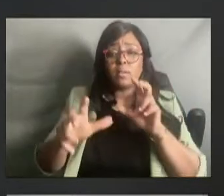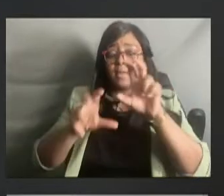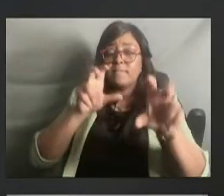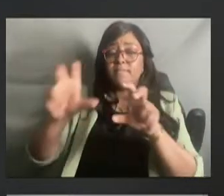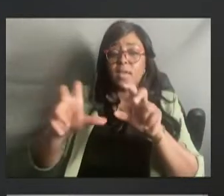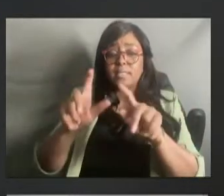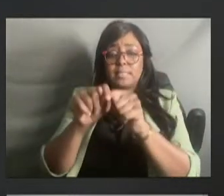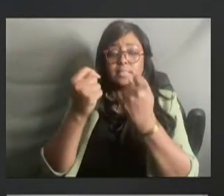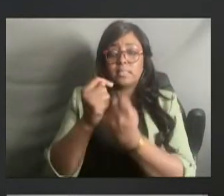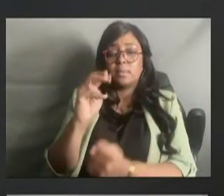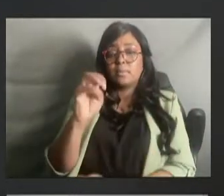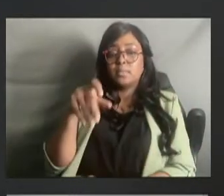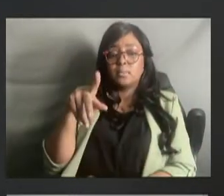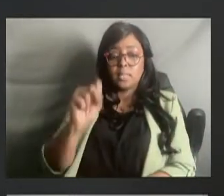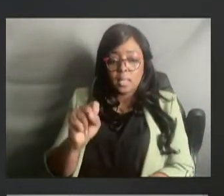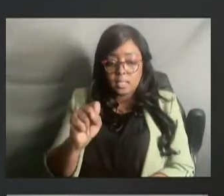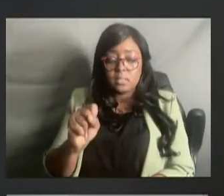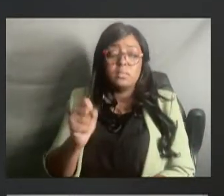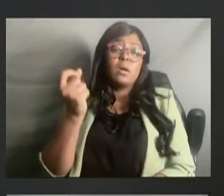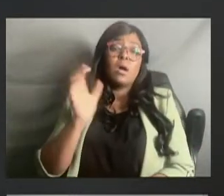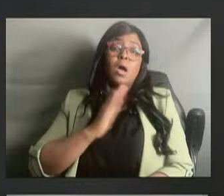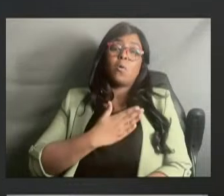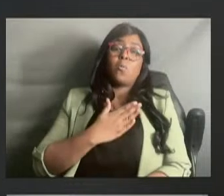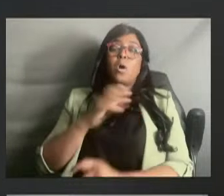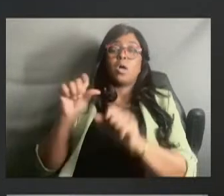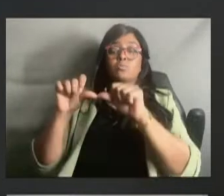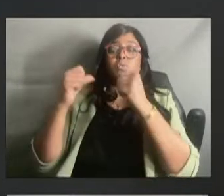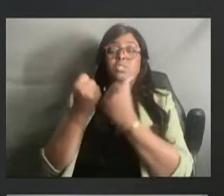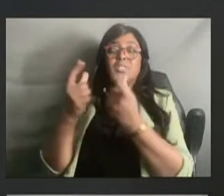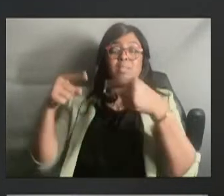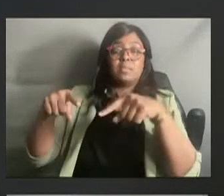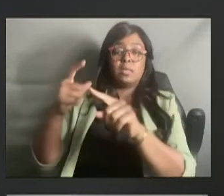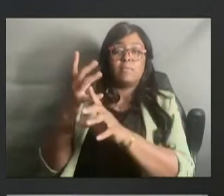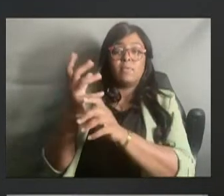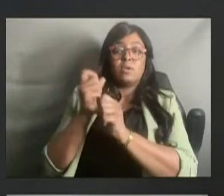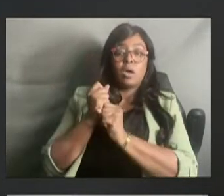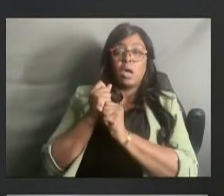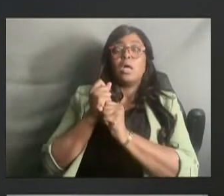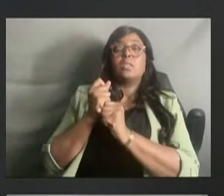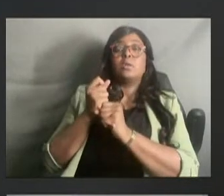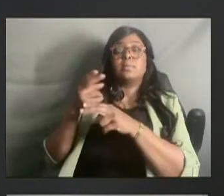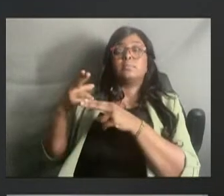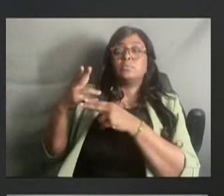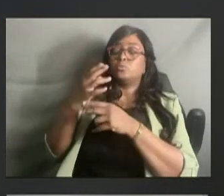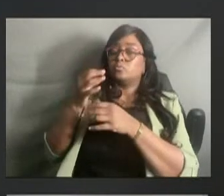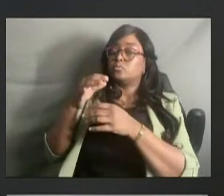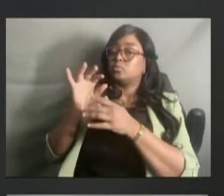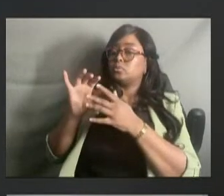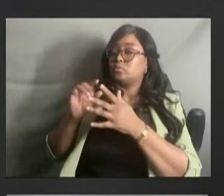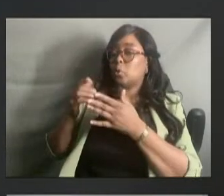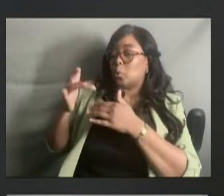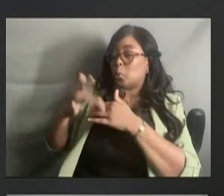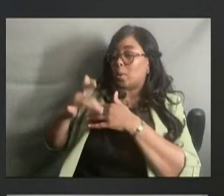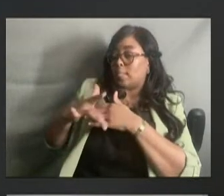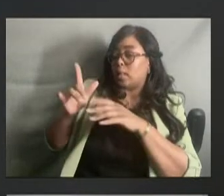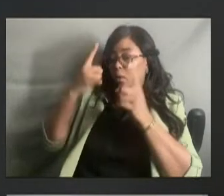by any measure if we don't invest in team M.C.P.S. Our